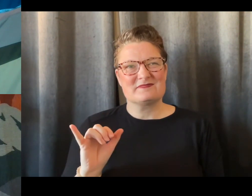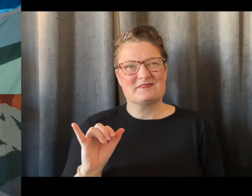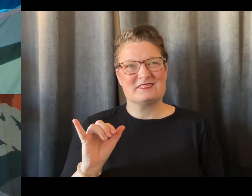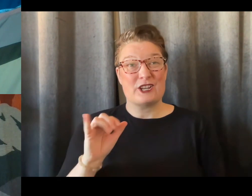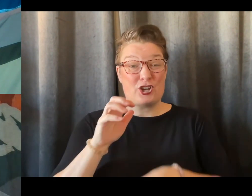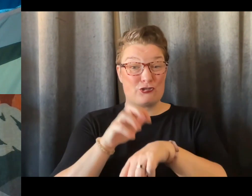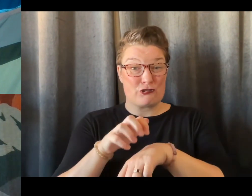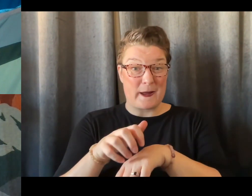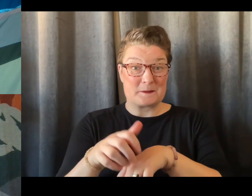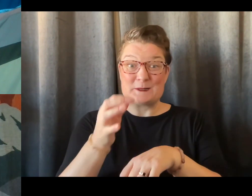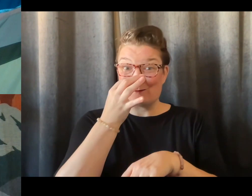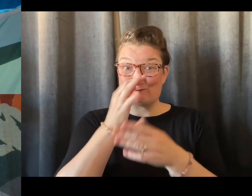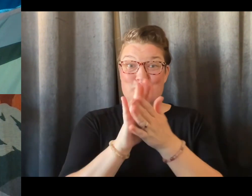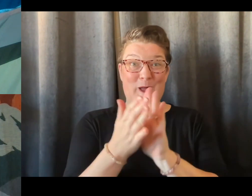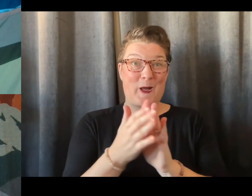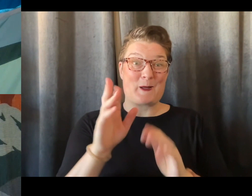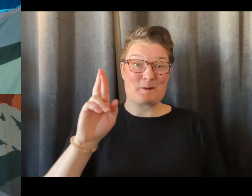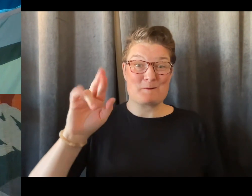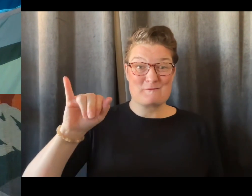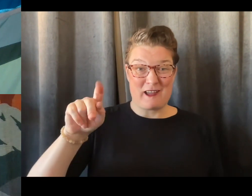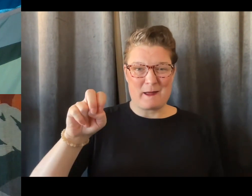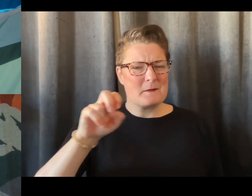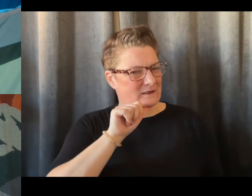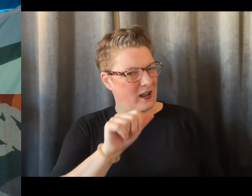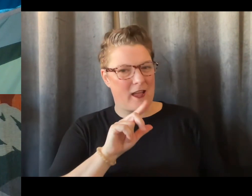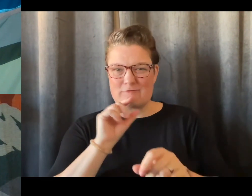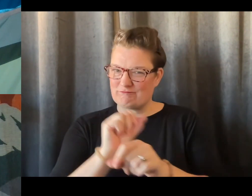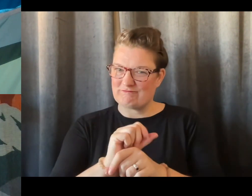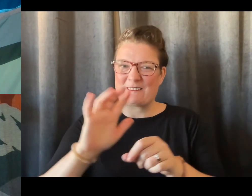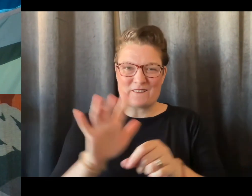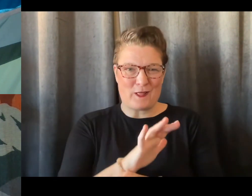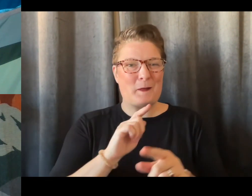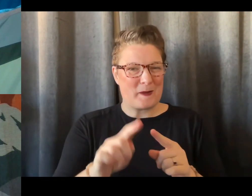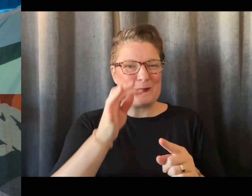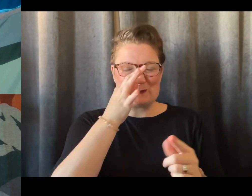They're not, fully ripe yet, but they're getting there and, there's a